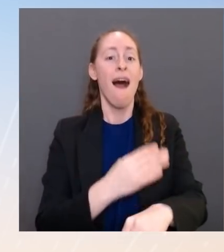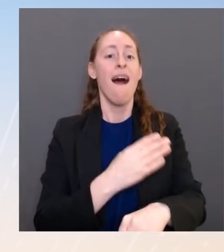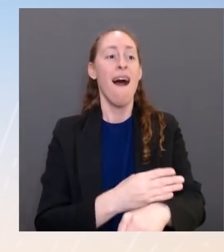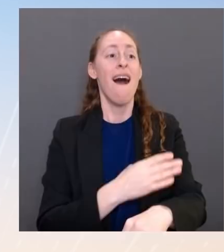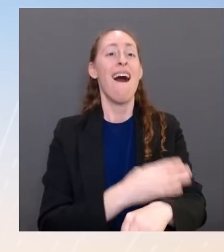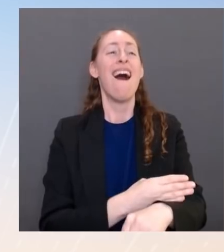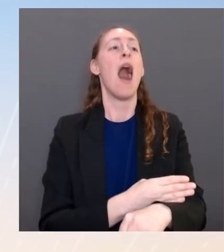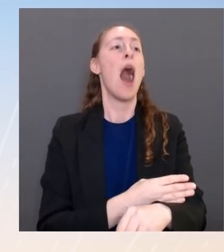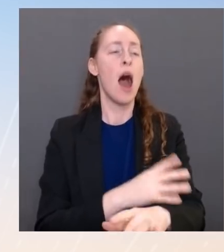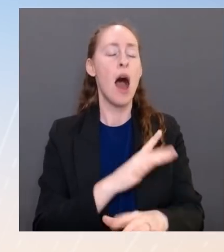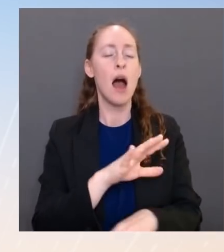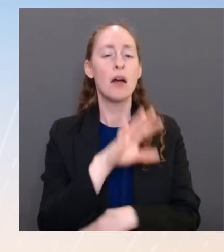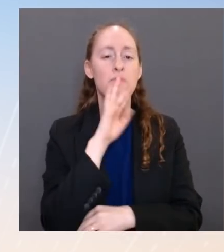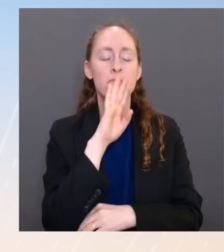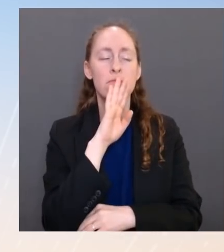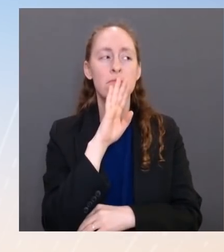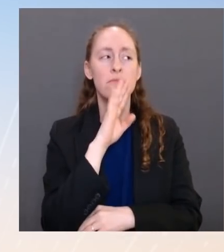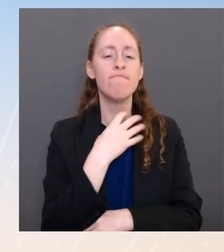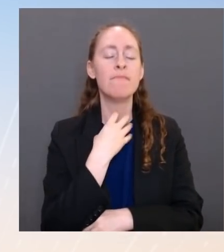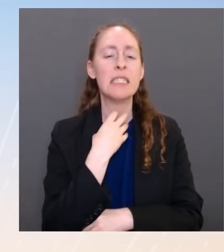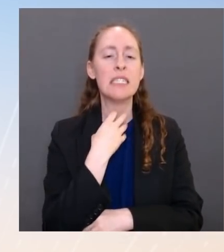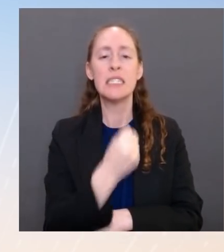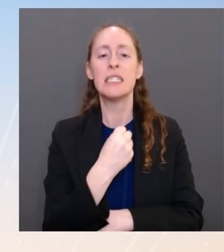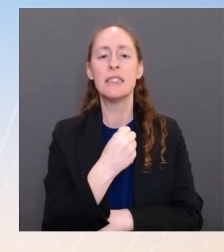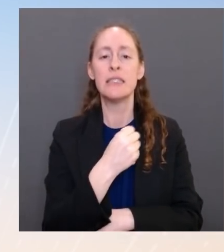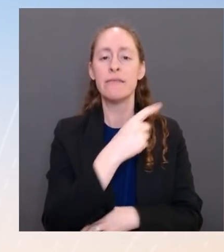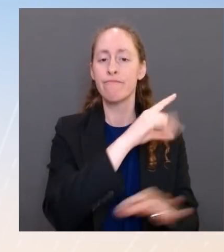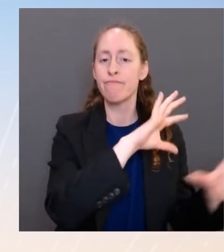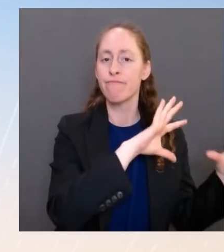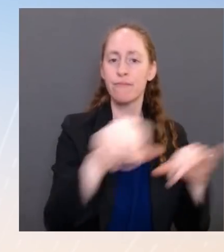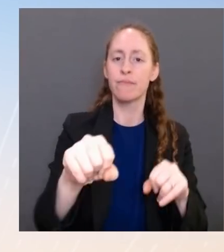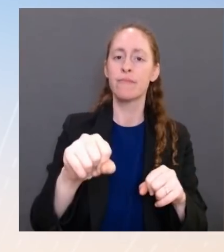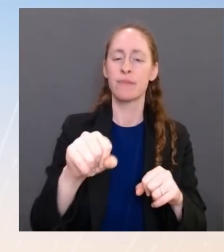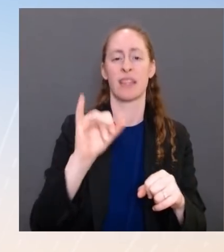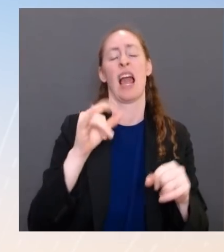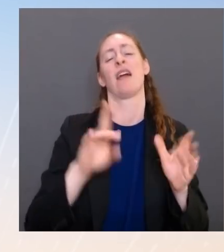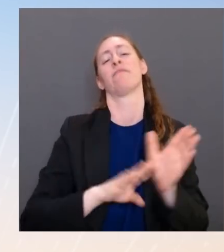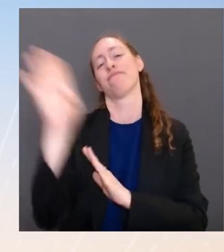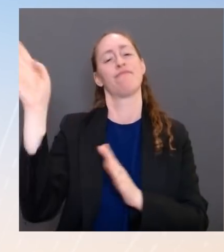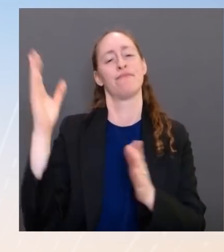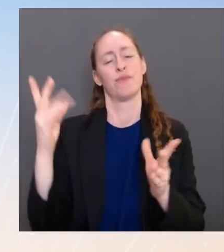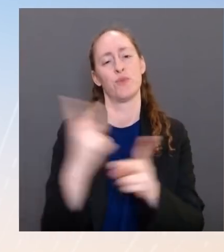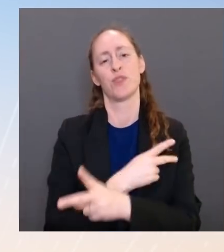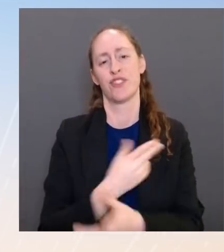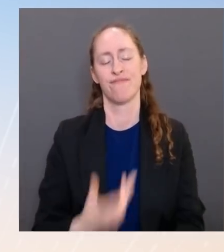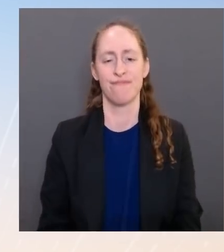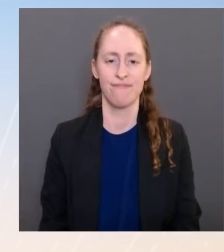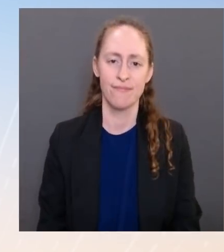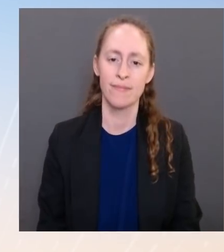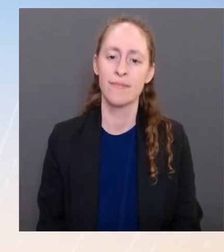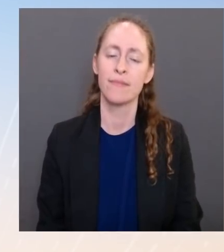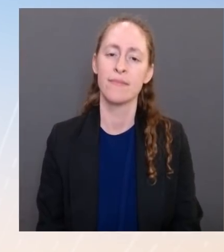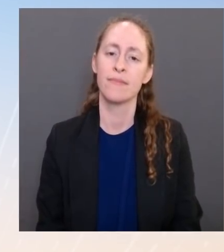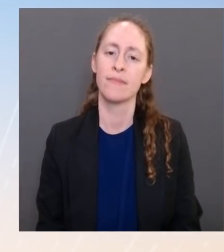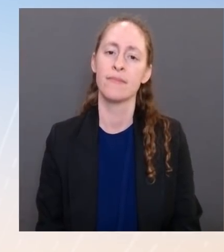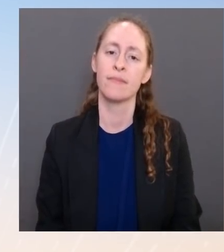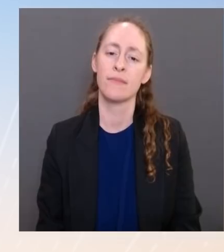Secondly, Italian Prime Minister Mario Draghi just now pushed for a limited ceasefire to allow talks to resume between Russia and Ukraine.